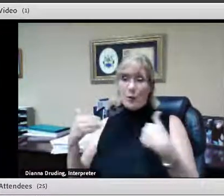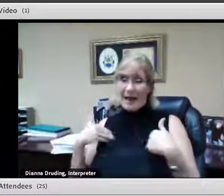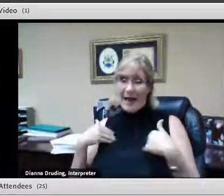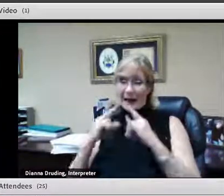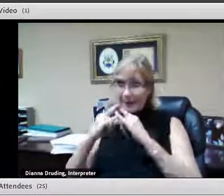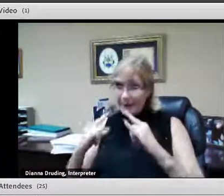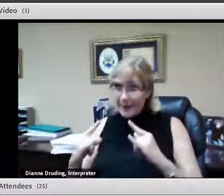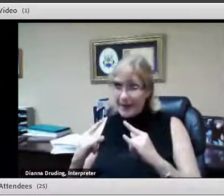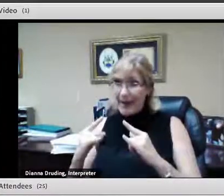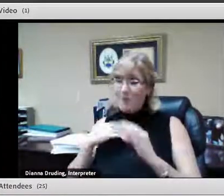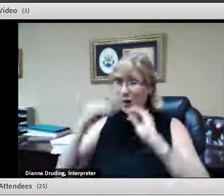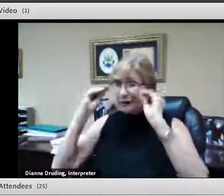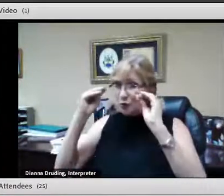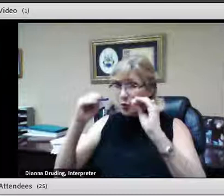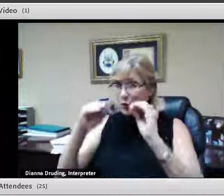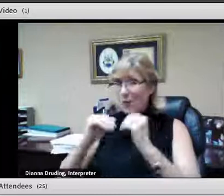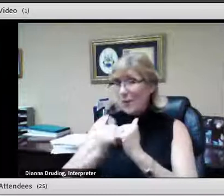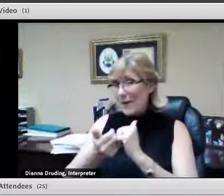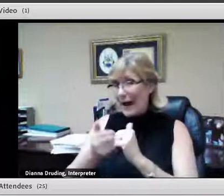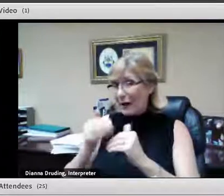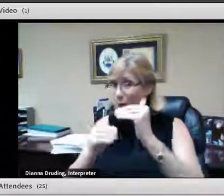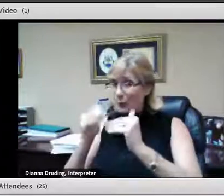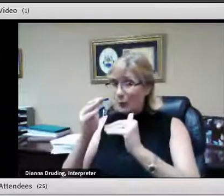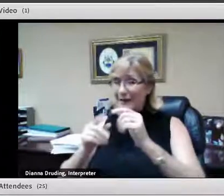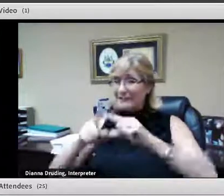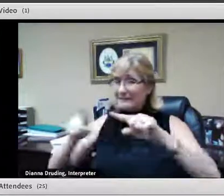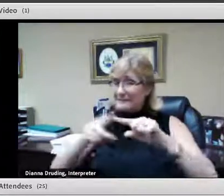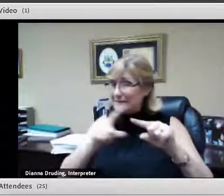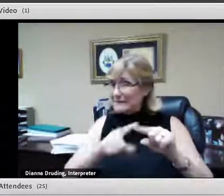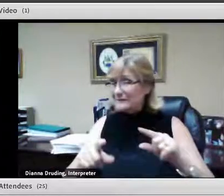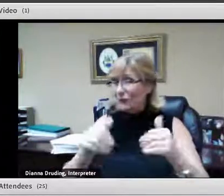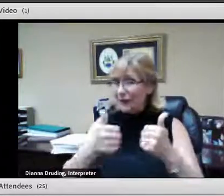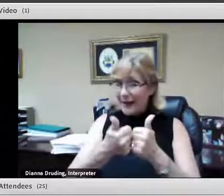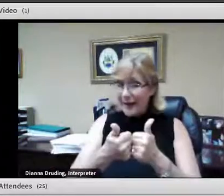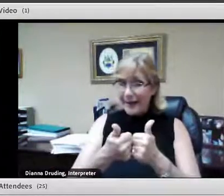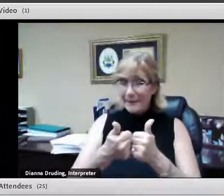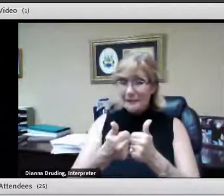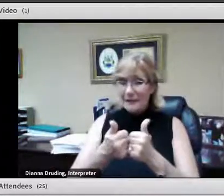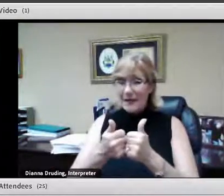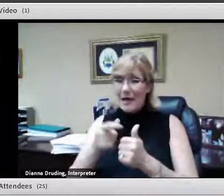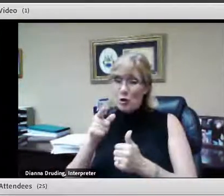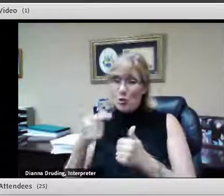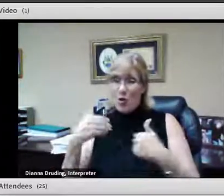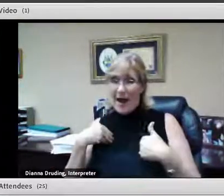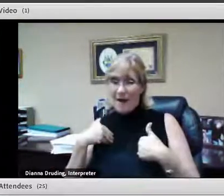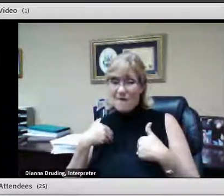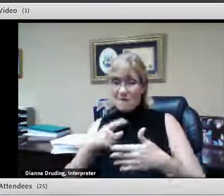how to build several different styles of games. We talked about how to build a platformer game where you have a main character called a sprite.